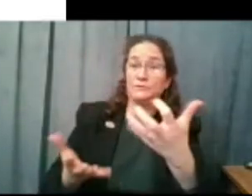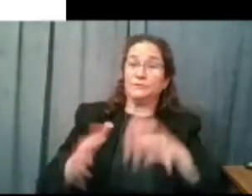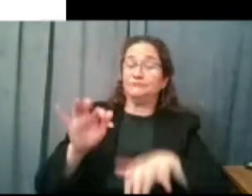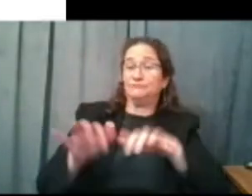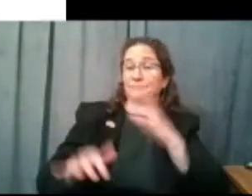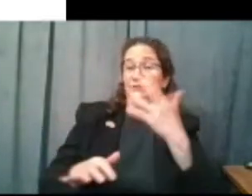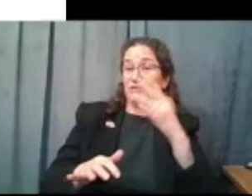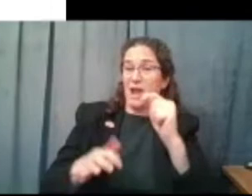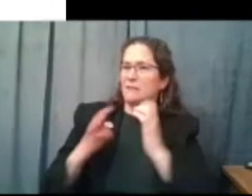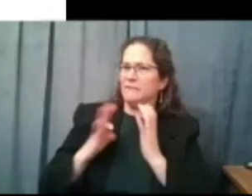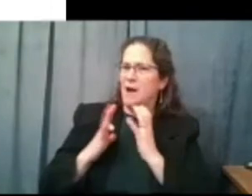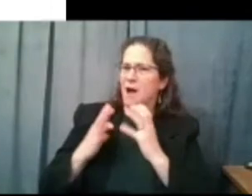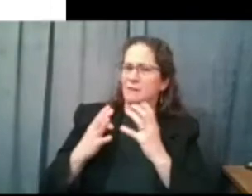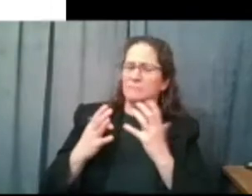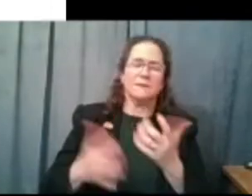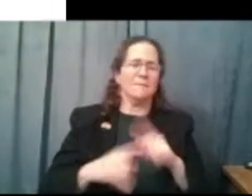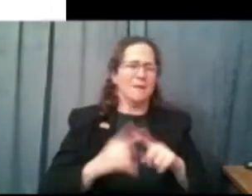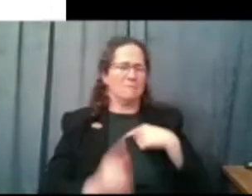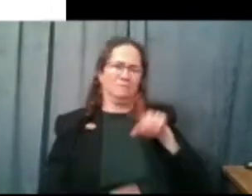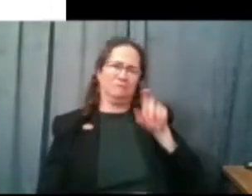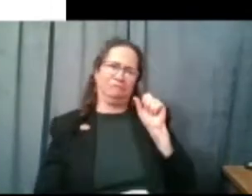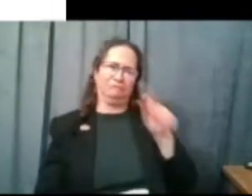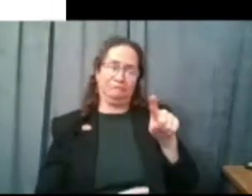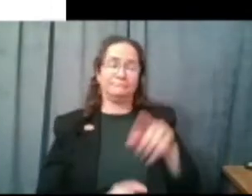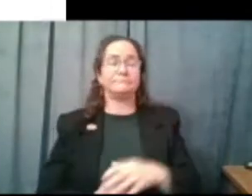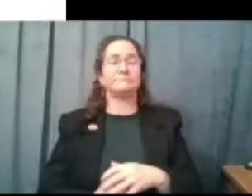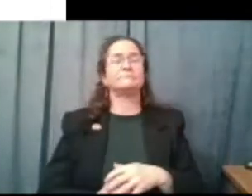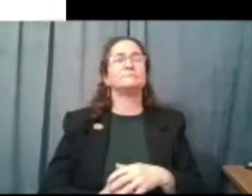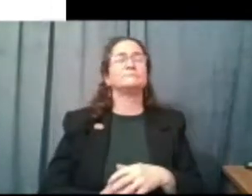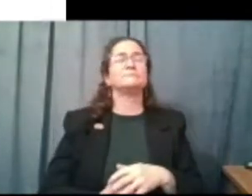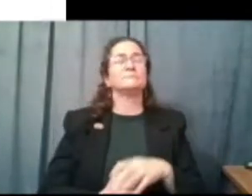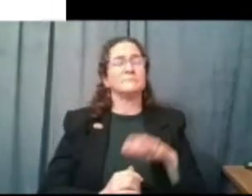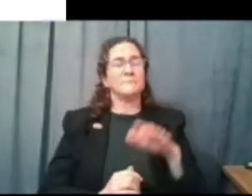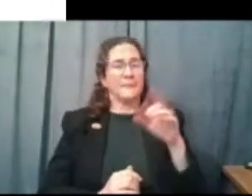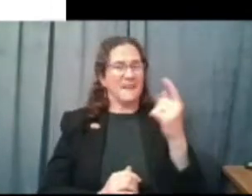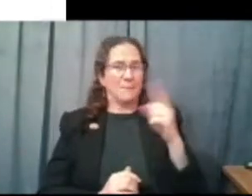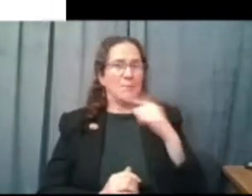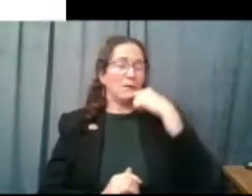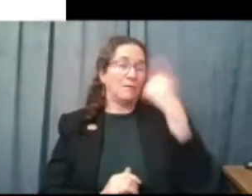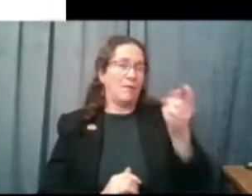but my question is if someone said Mike you're not allowed to do checklists anymore,